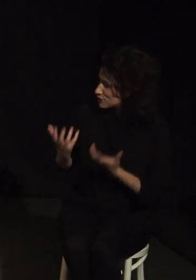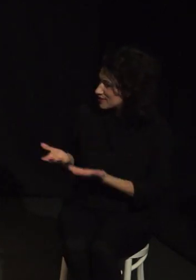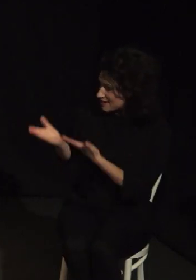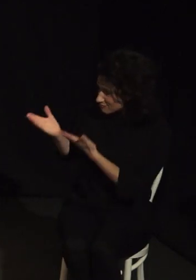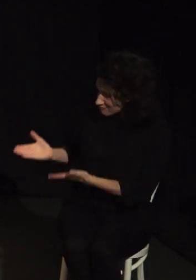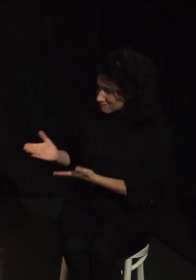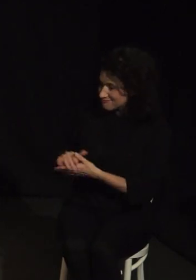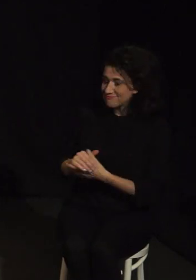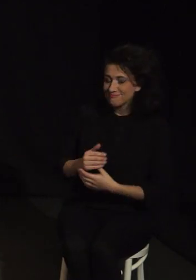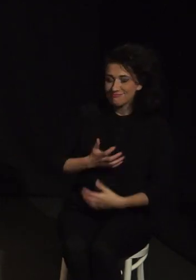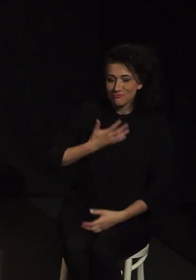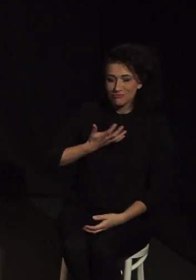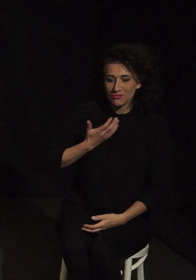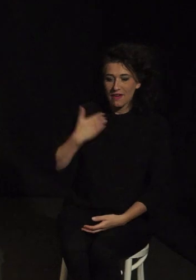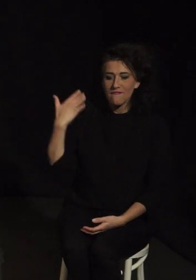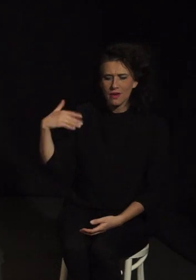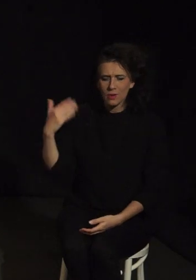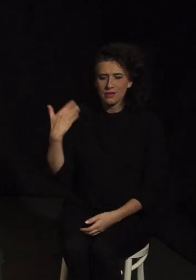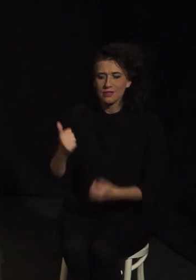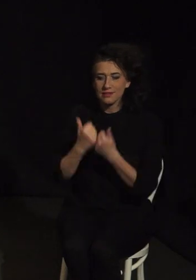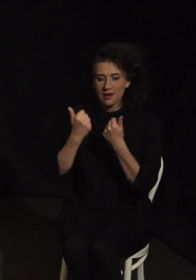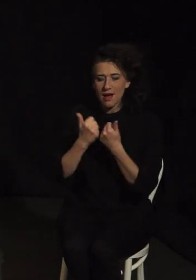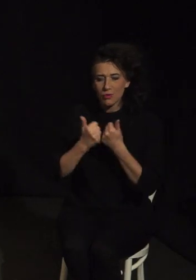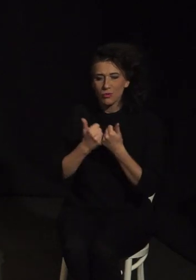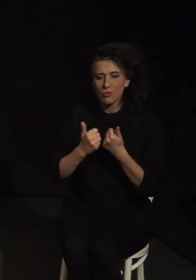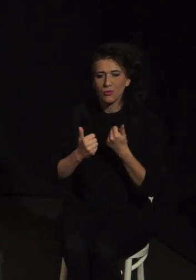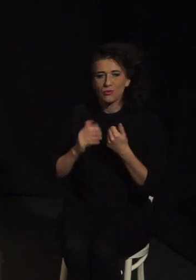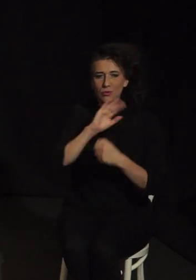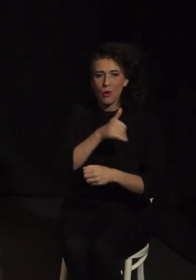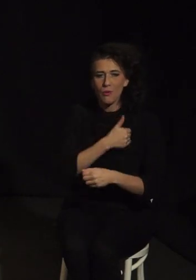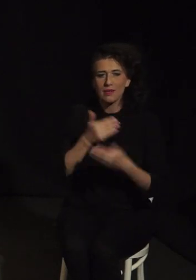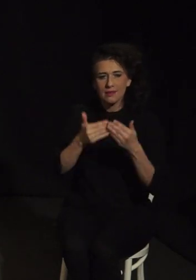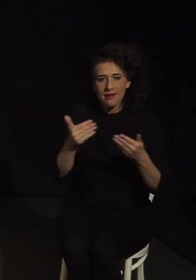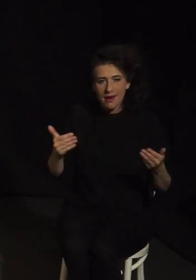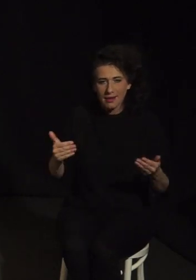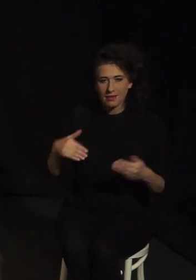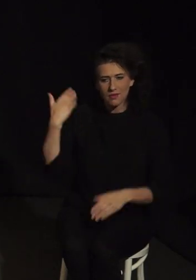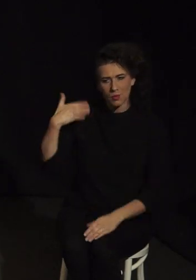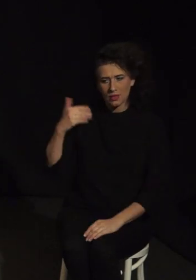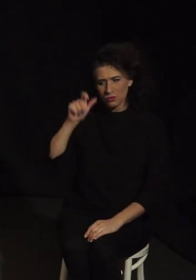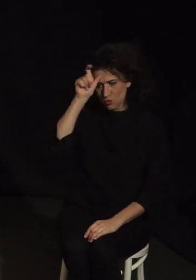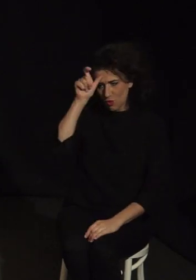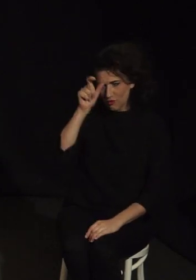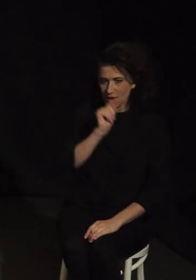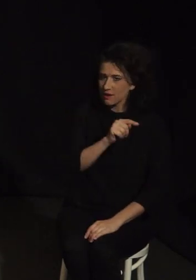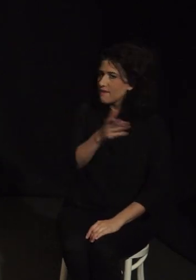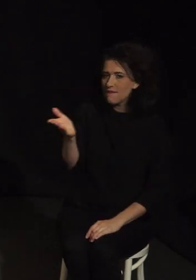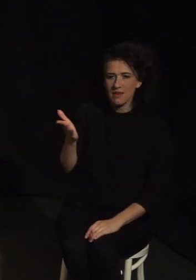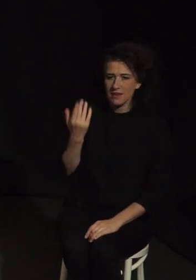I had a lecturer in Theatre School in Kraków that none of you remember about.